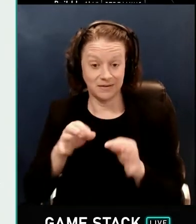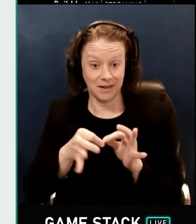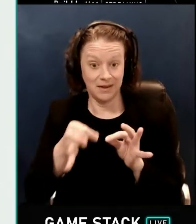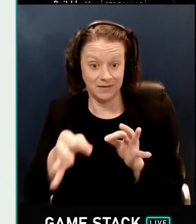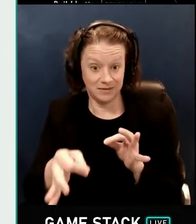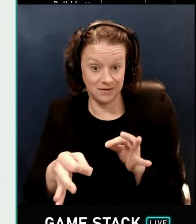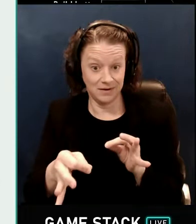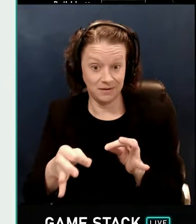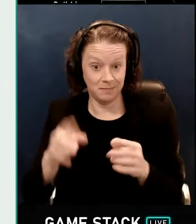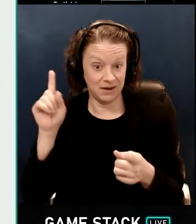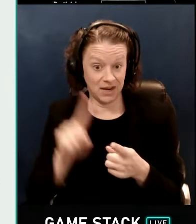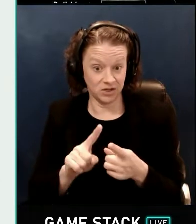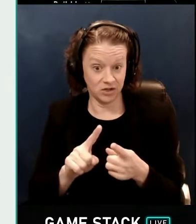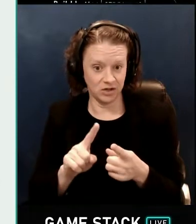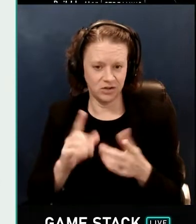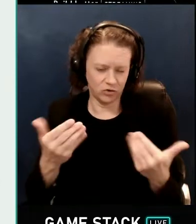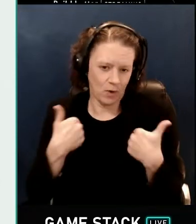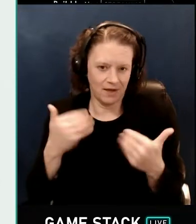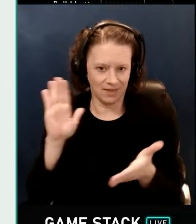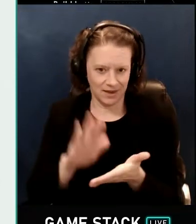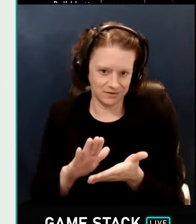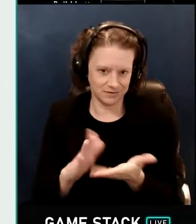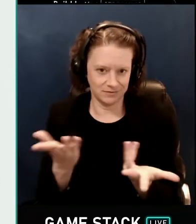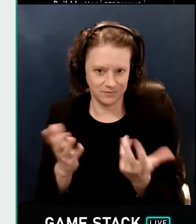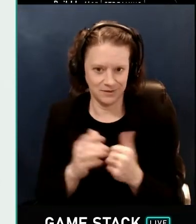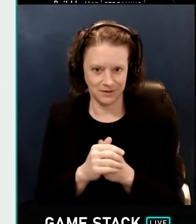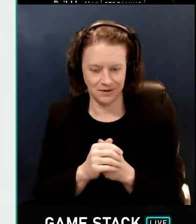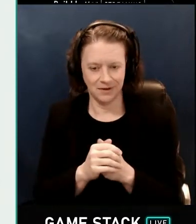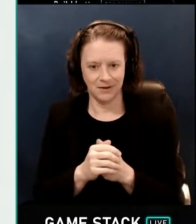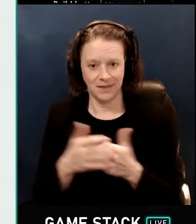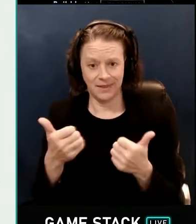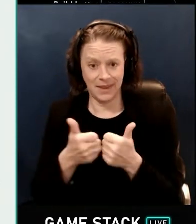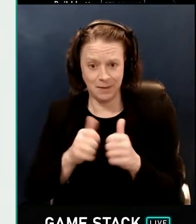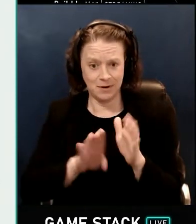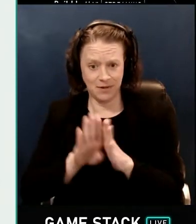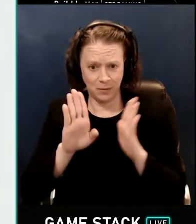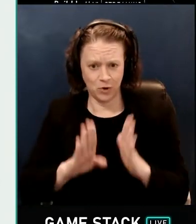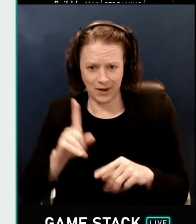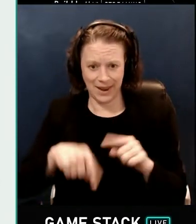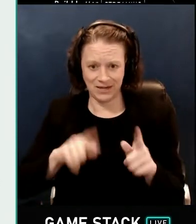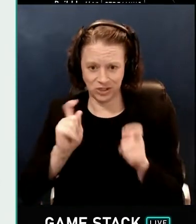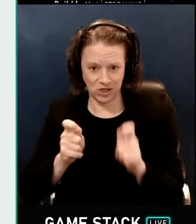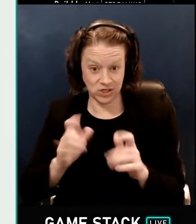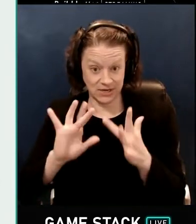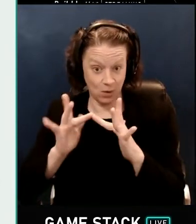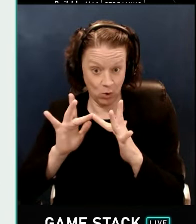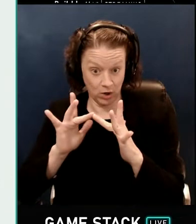And as the game developer, you can't change the network, but you may be able to optimize your game for latency,